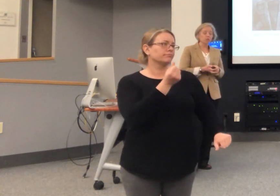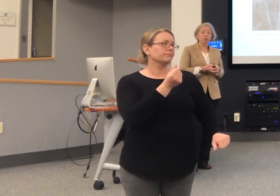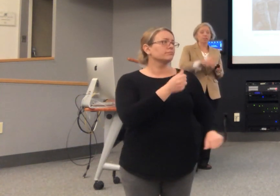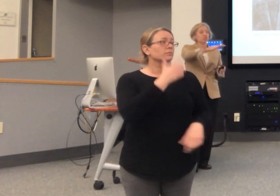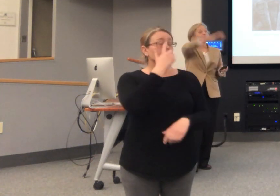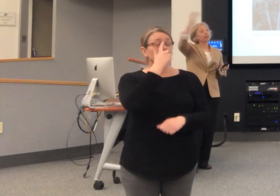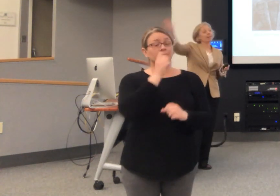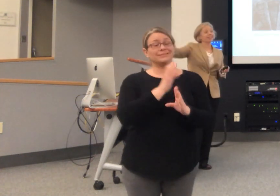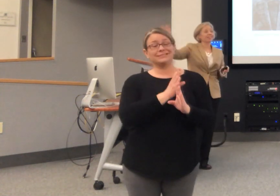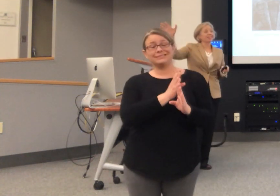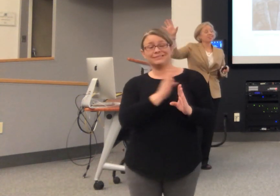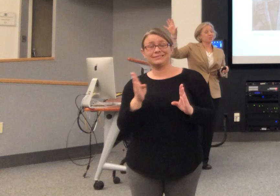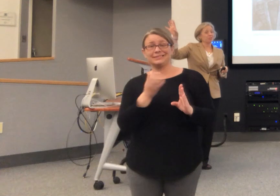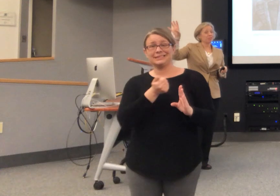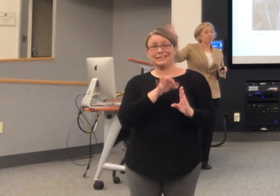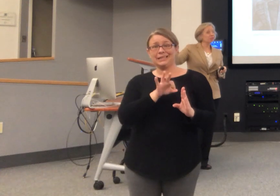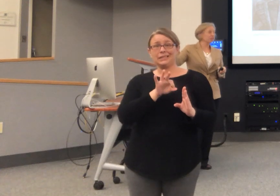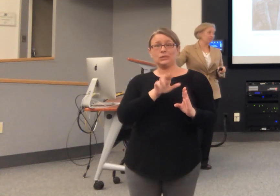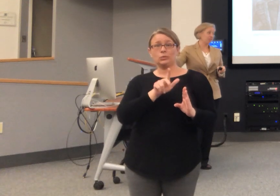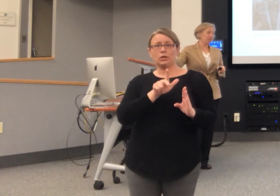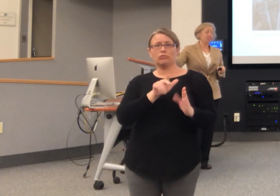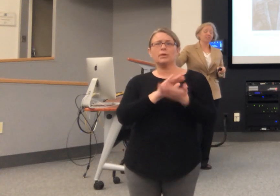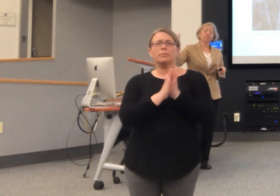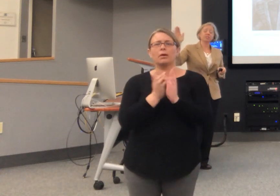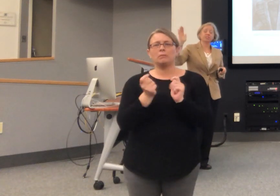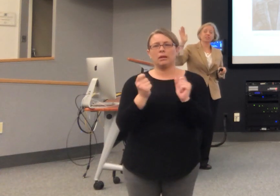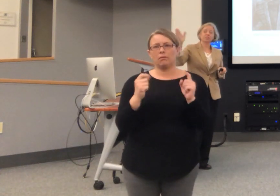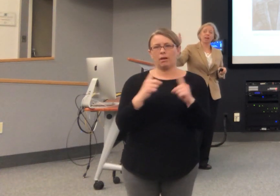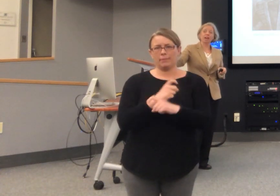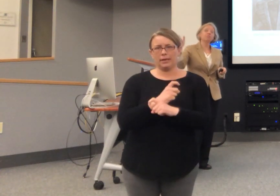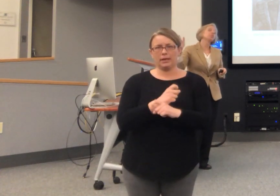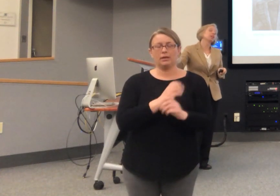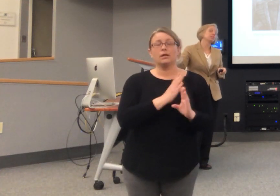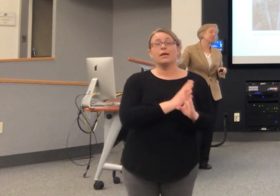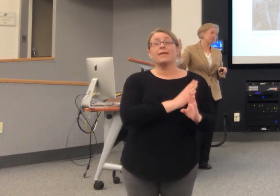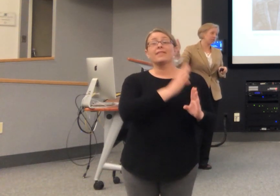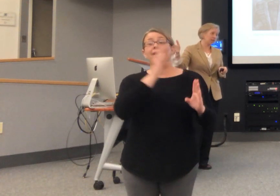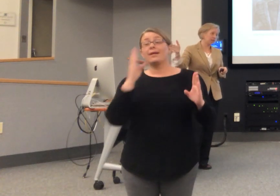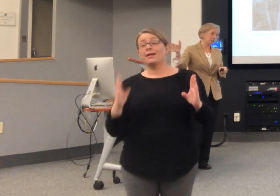So we're gonna jump ahead to the current law which is after 1978,